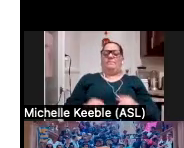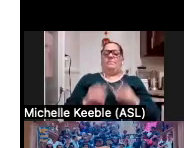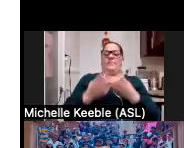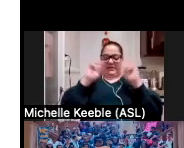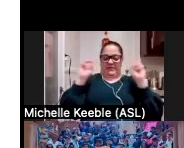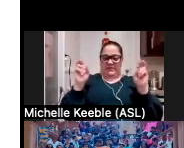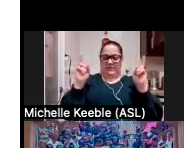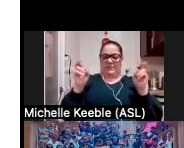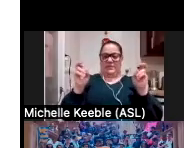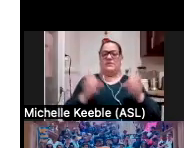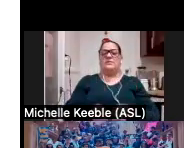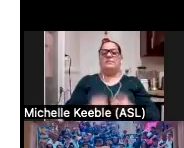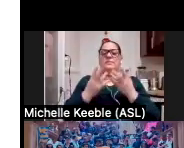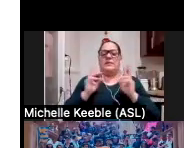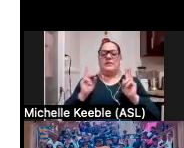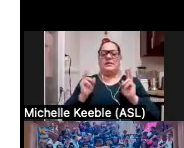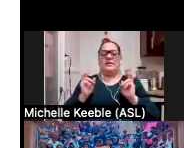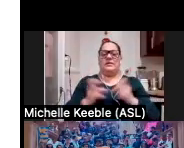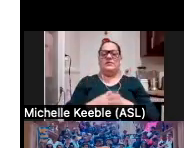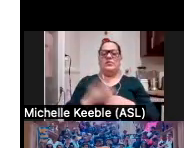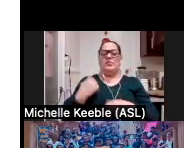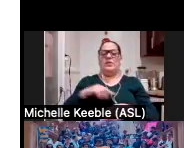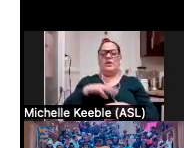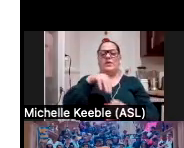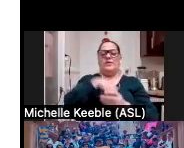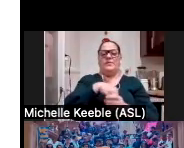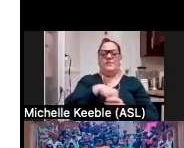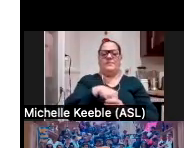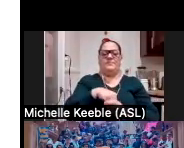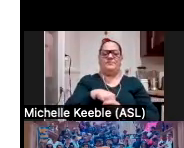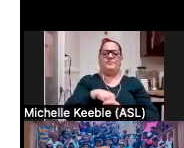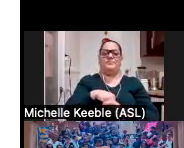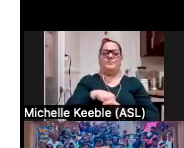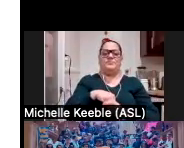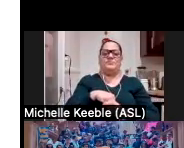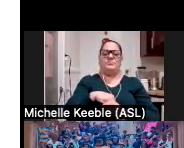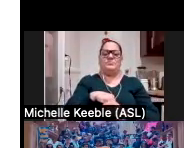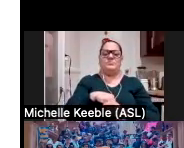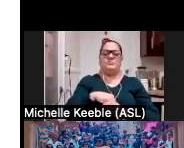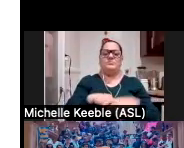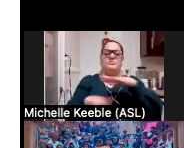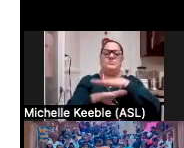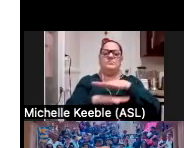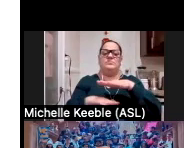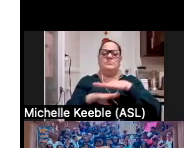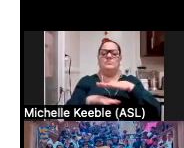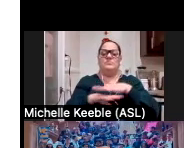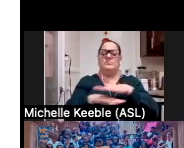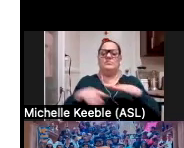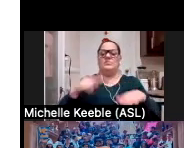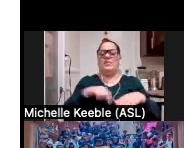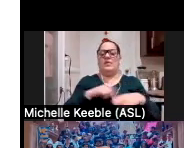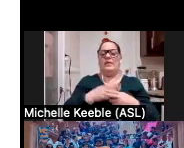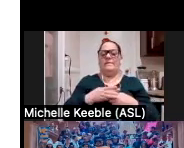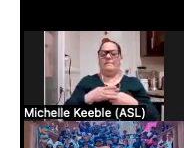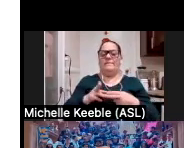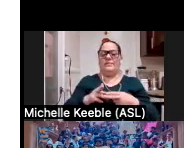um which were incorporated. So basically our temporary exhibition which also serves as the